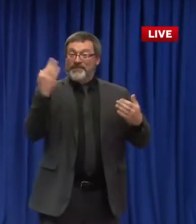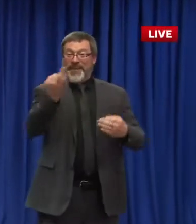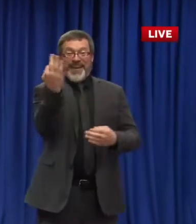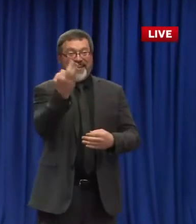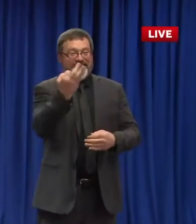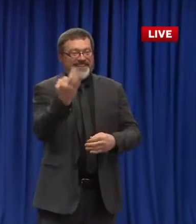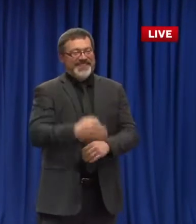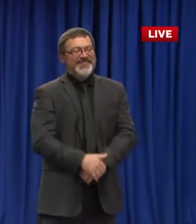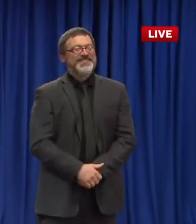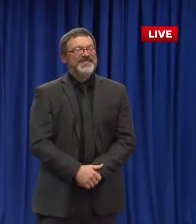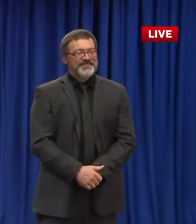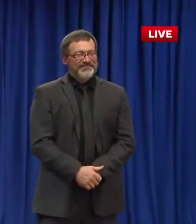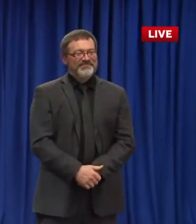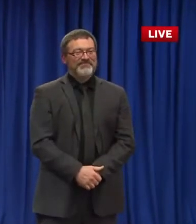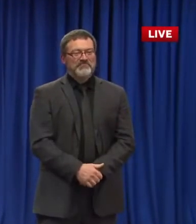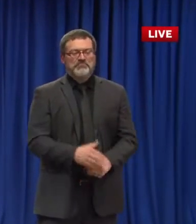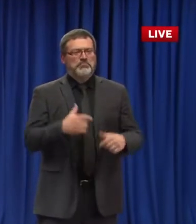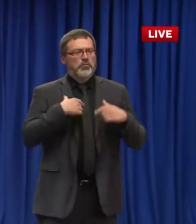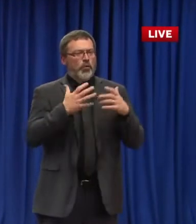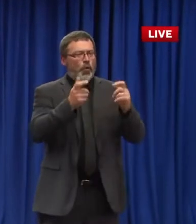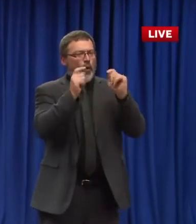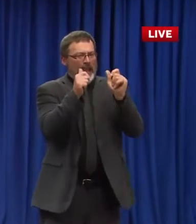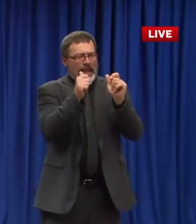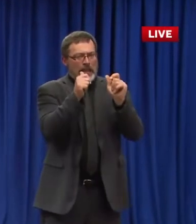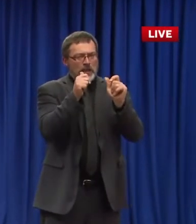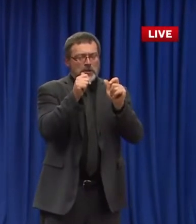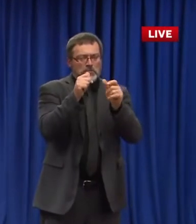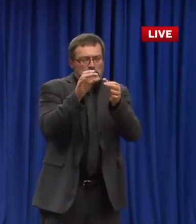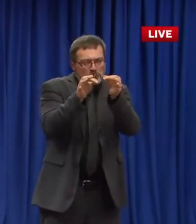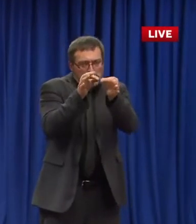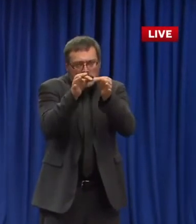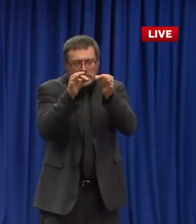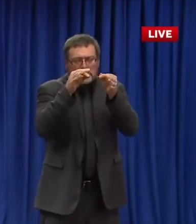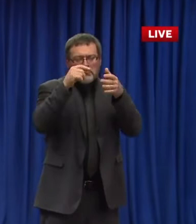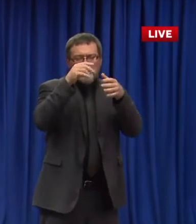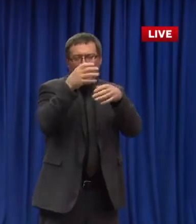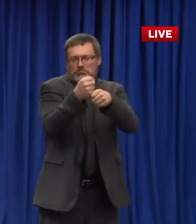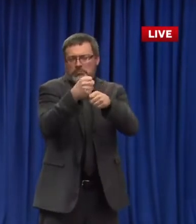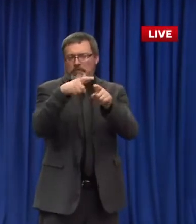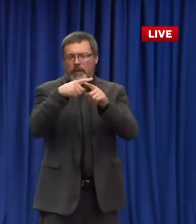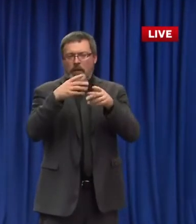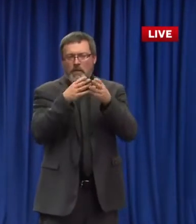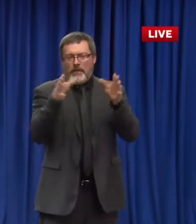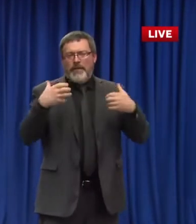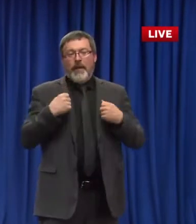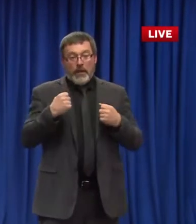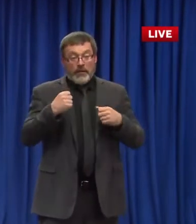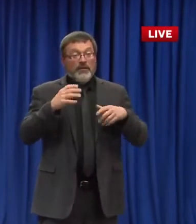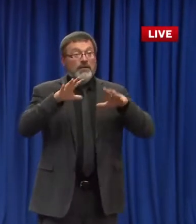UPDATING NEW HAMPSHIRE’S CORONAVIRUS RESPONSE. LET’S LISTEN IN SO PUBLIC HEALTH UPDATE FOR TODAY.